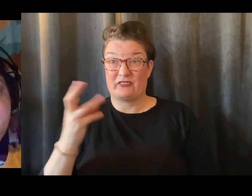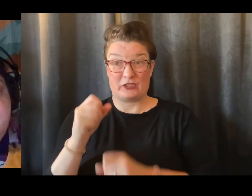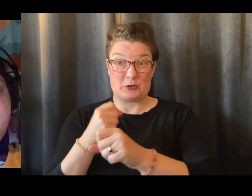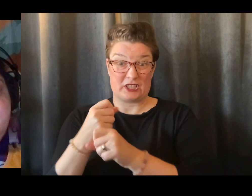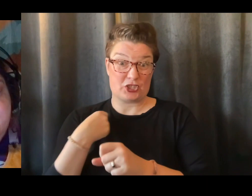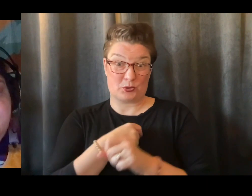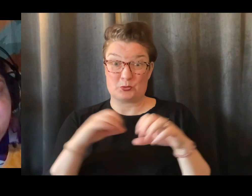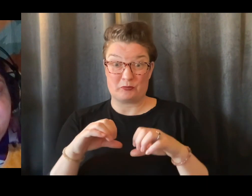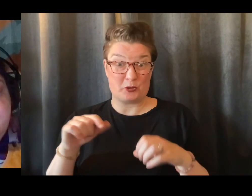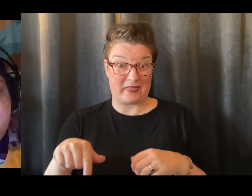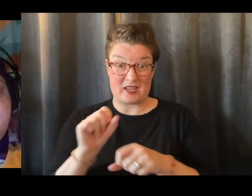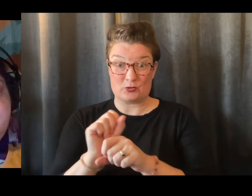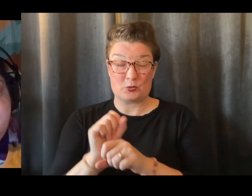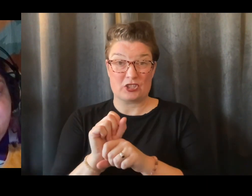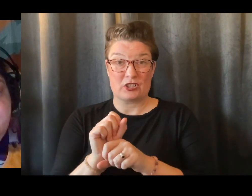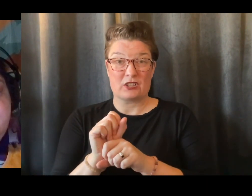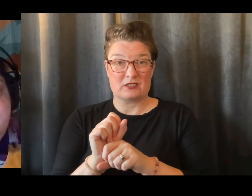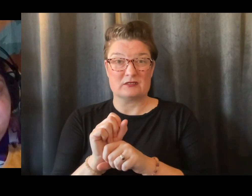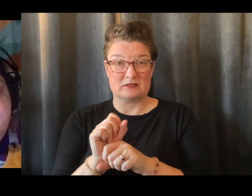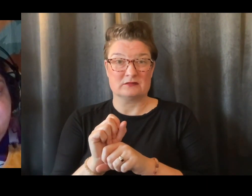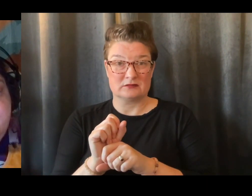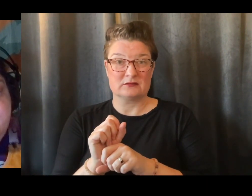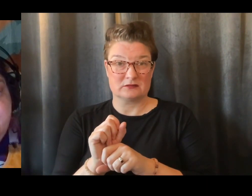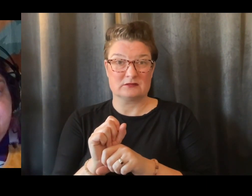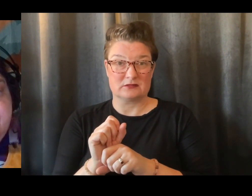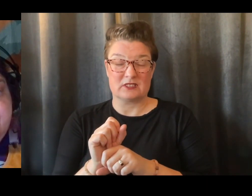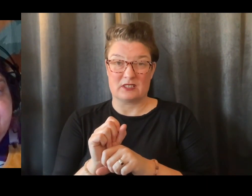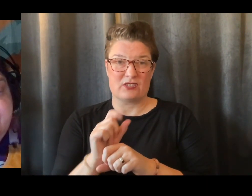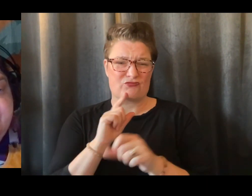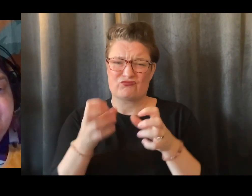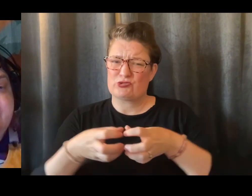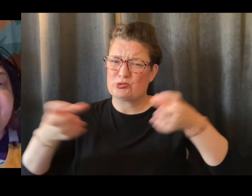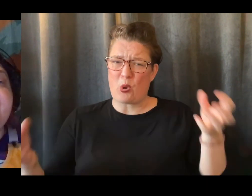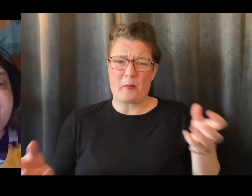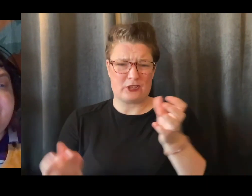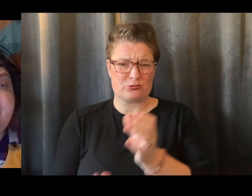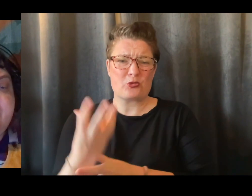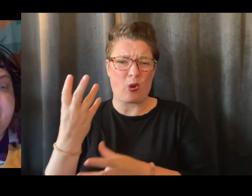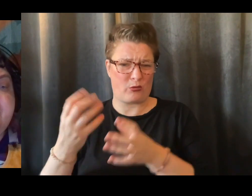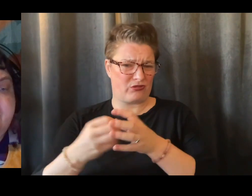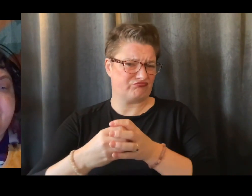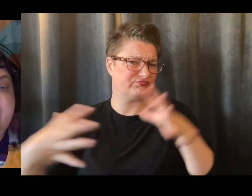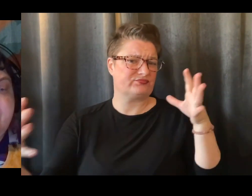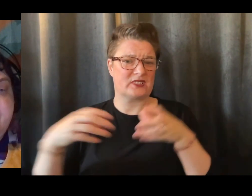there's been so much growth in the Jewish community, in this time in the world, that